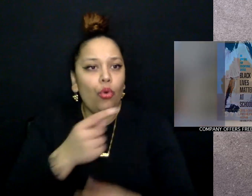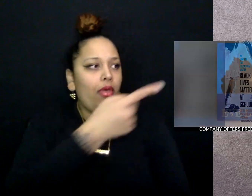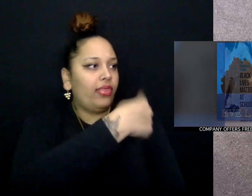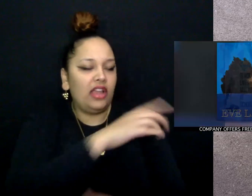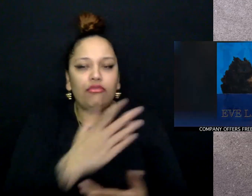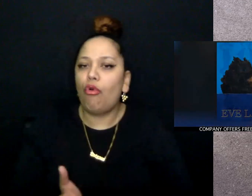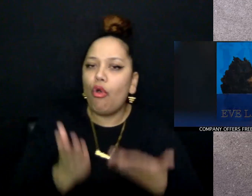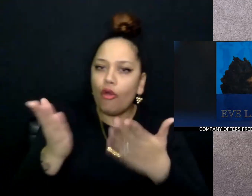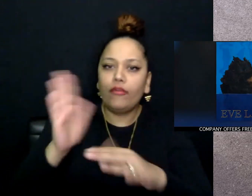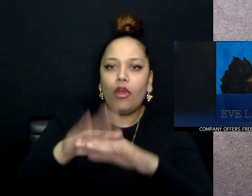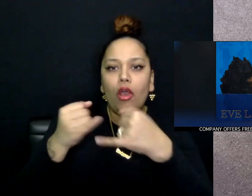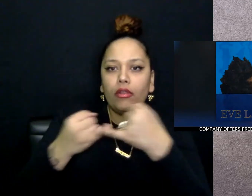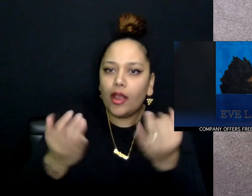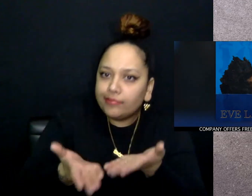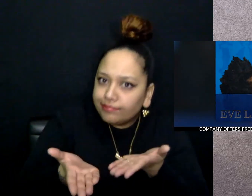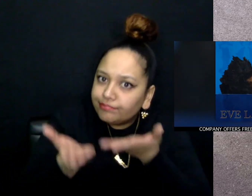Rich was 54 years old.